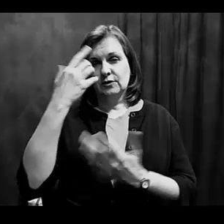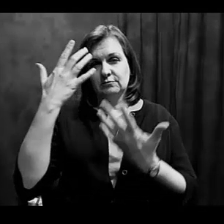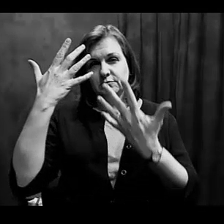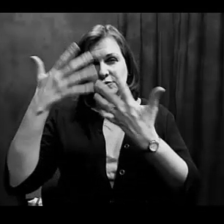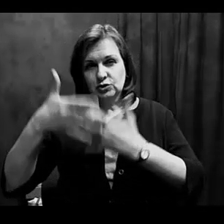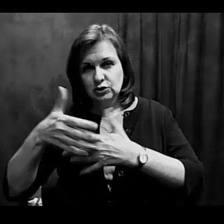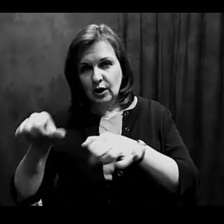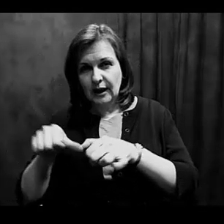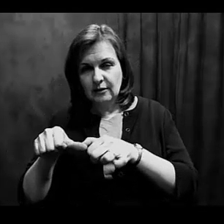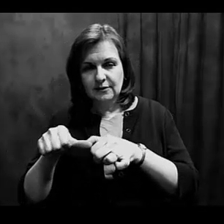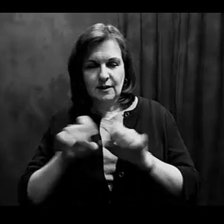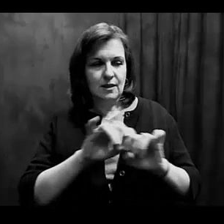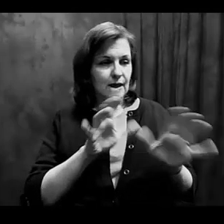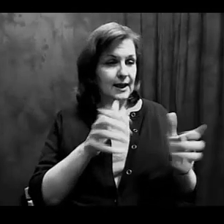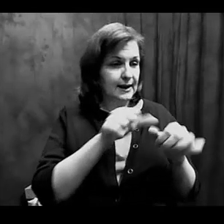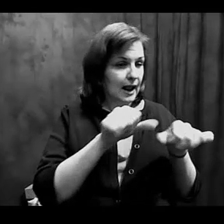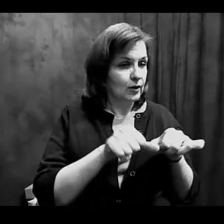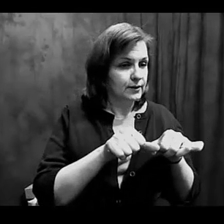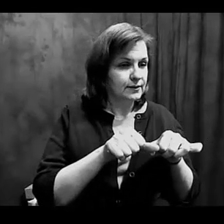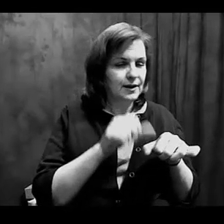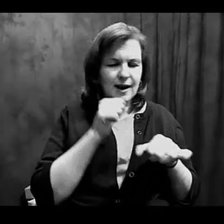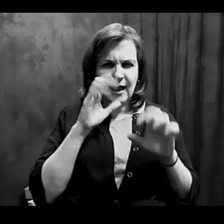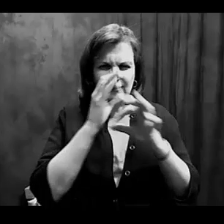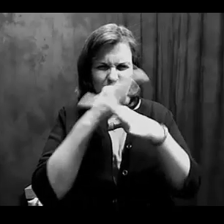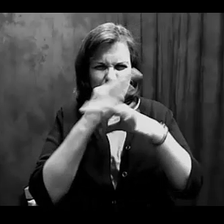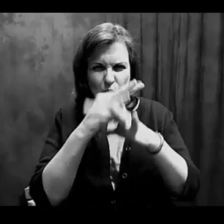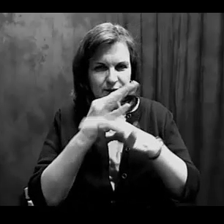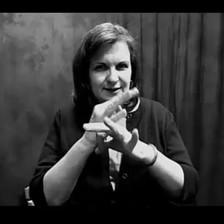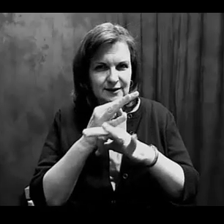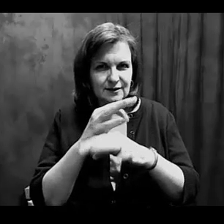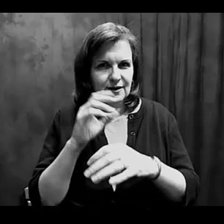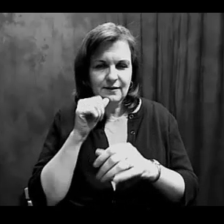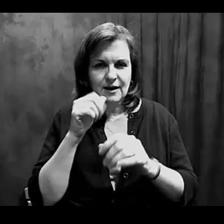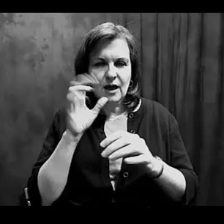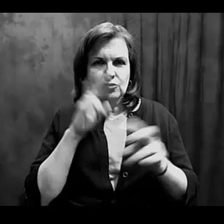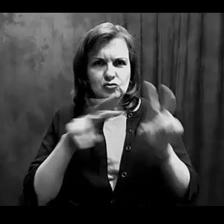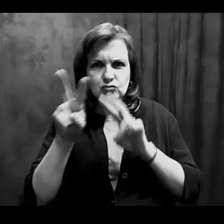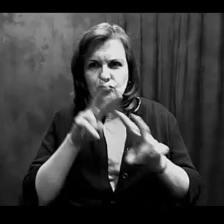essentially looking for shadows not focusing on anything -- these are certainly not visual